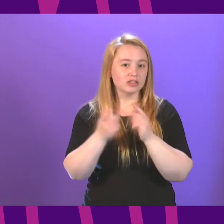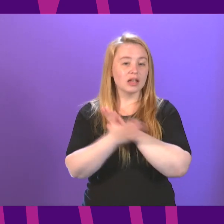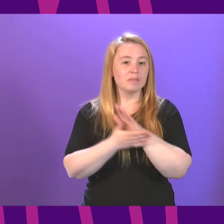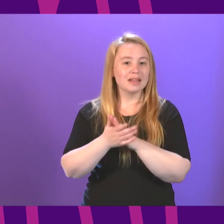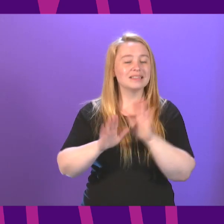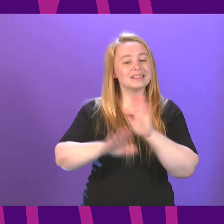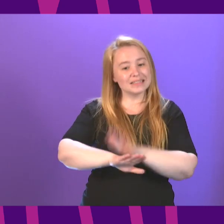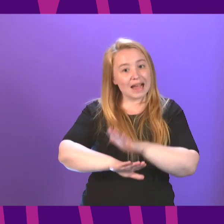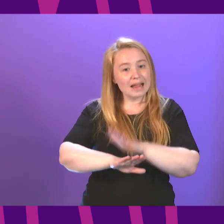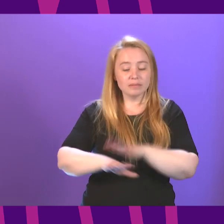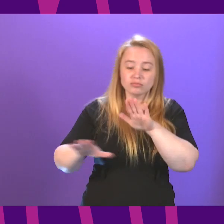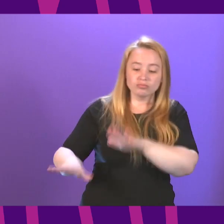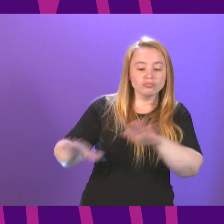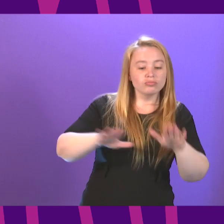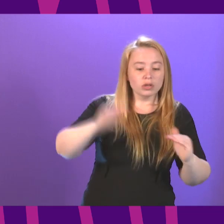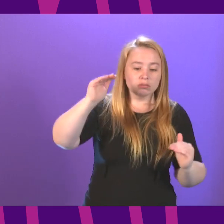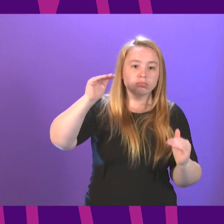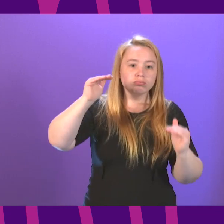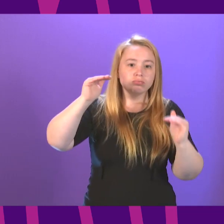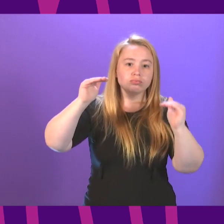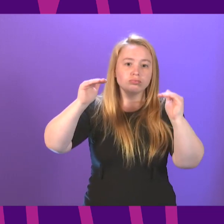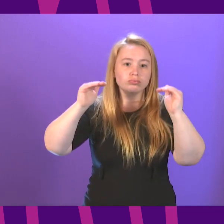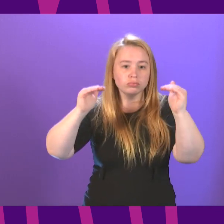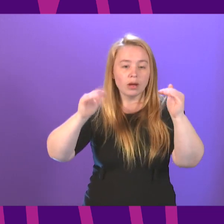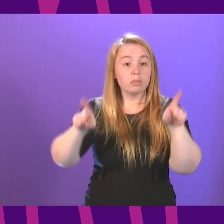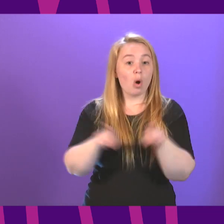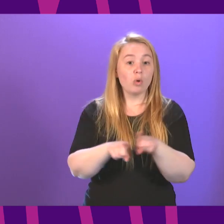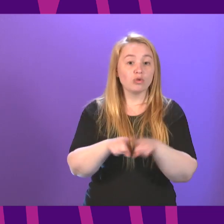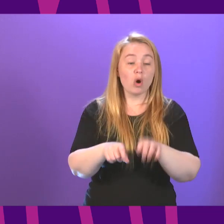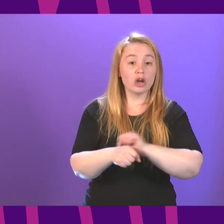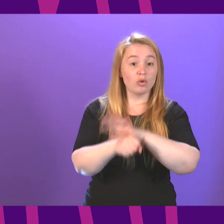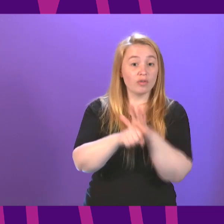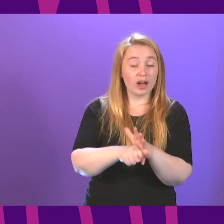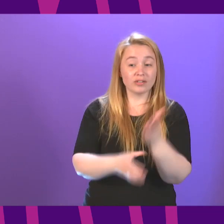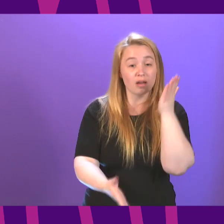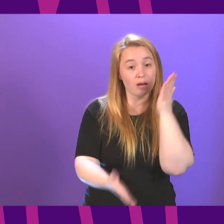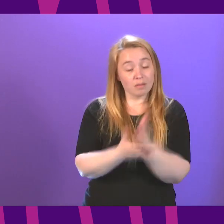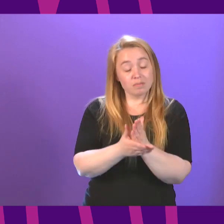to achieve that. It also recognises that Covid has undoubtedly hampered progress: